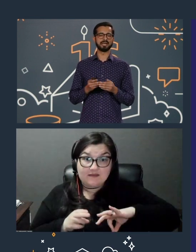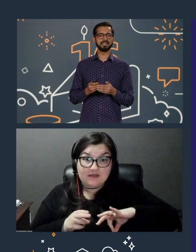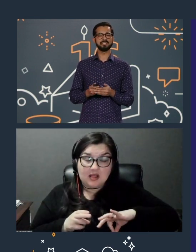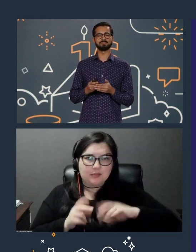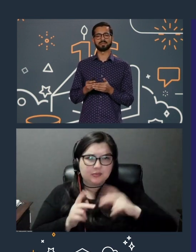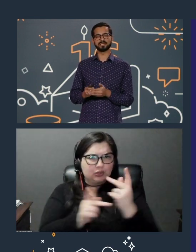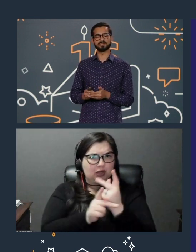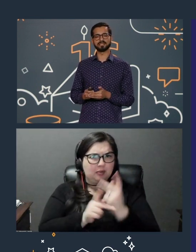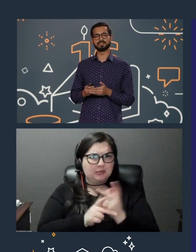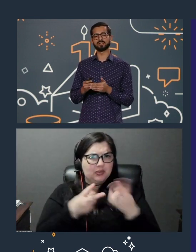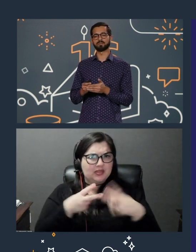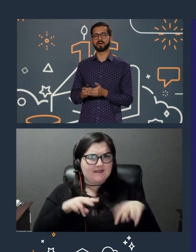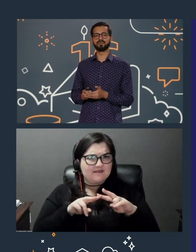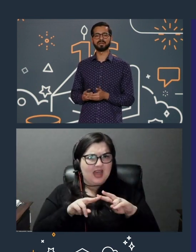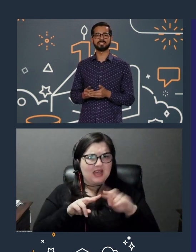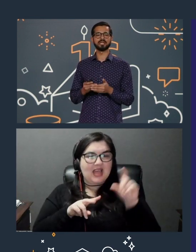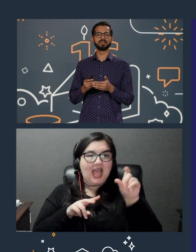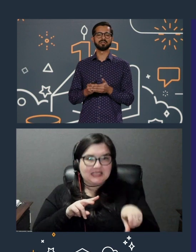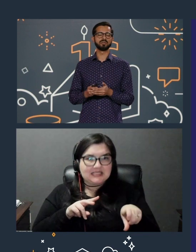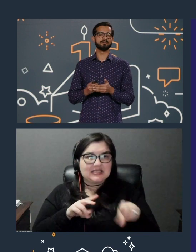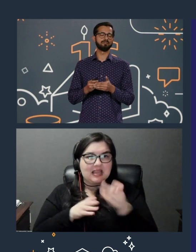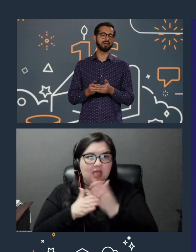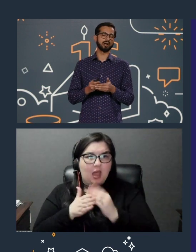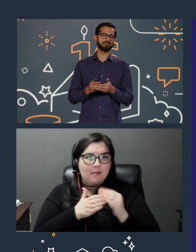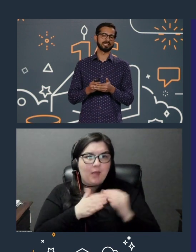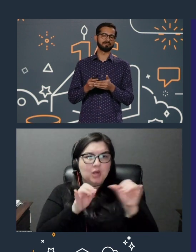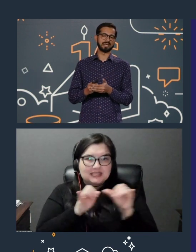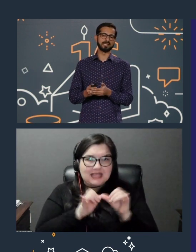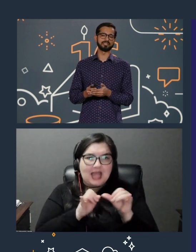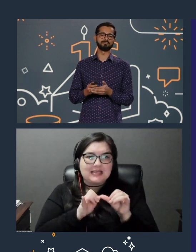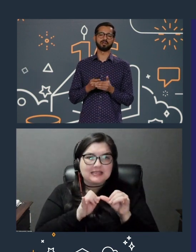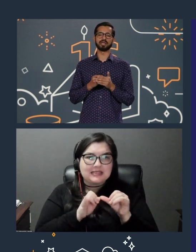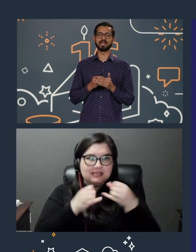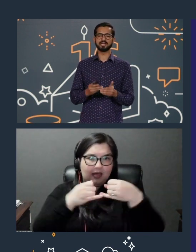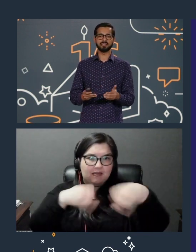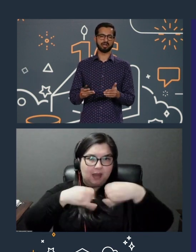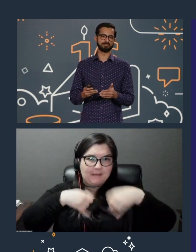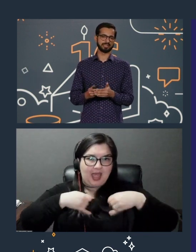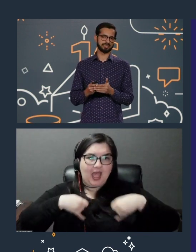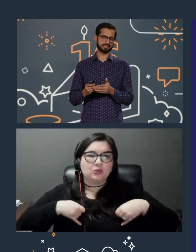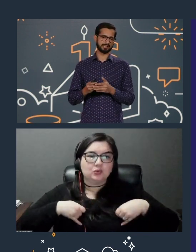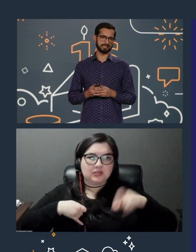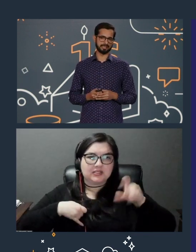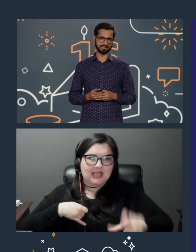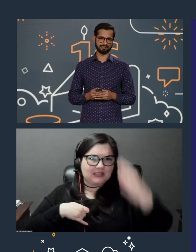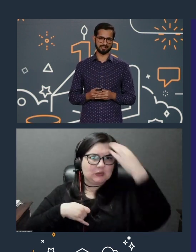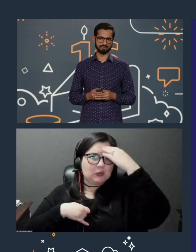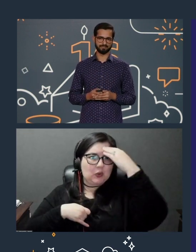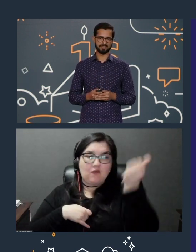I need the part sizes or boundaries to do a full object validation for any object just sitting in S3.